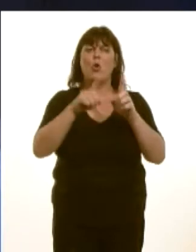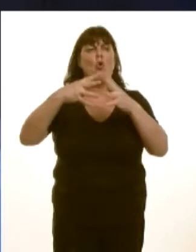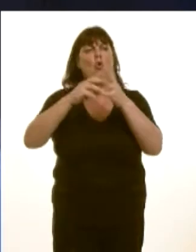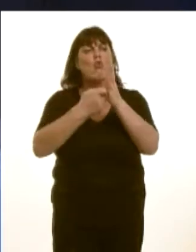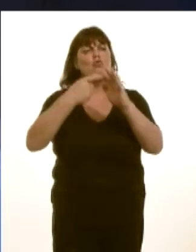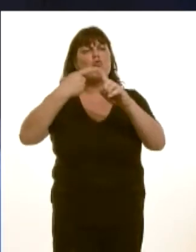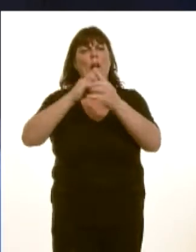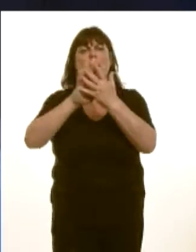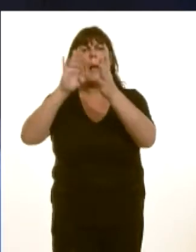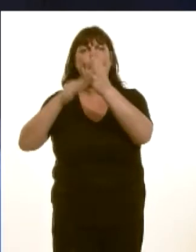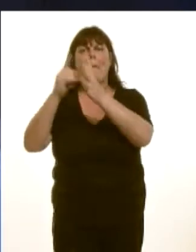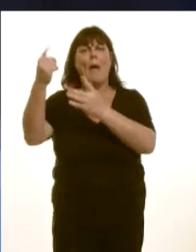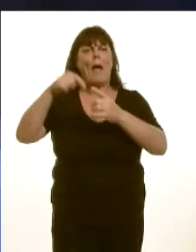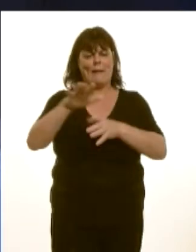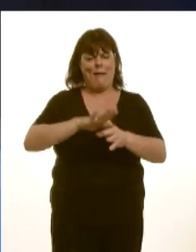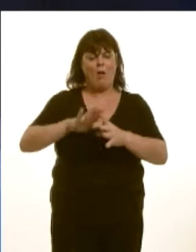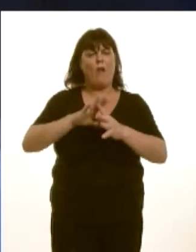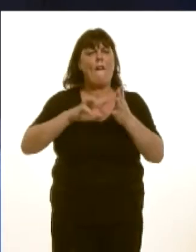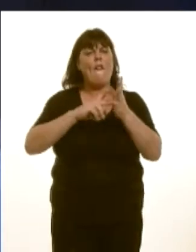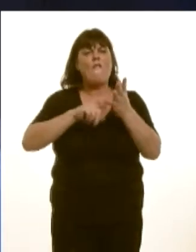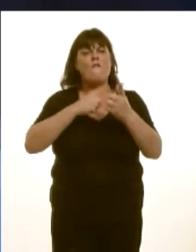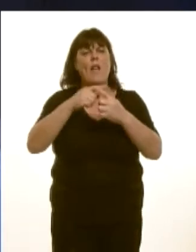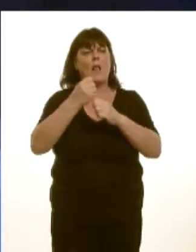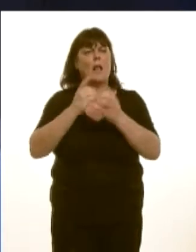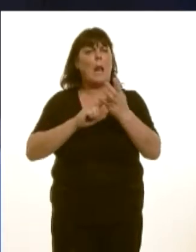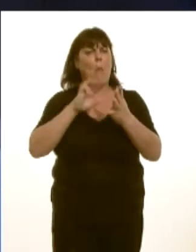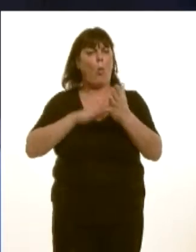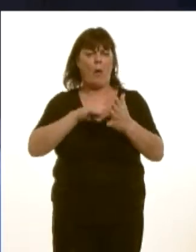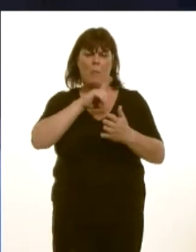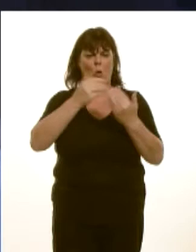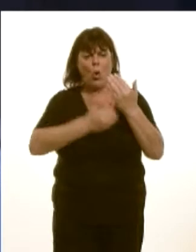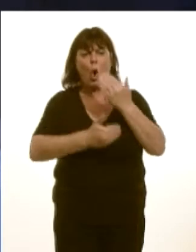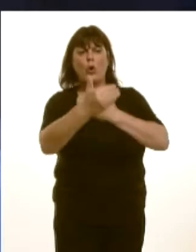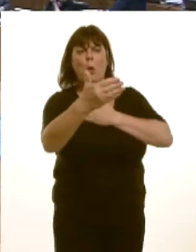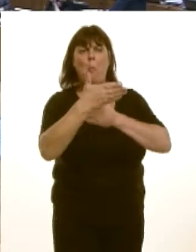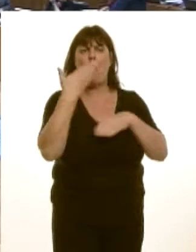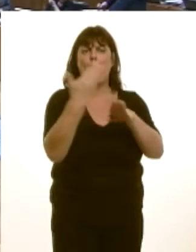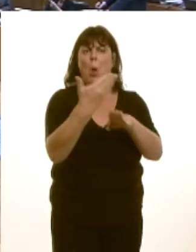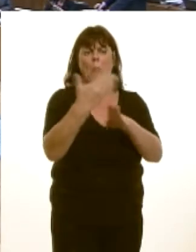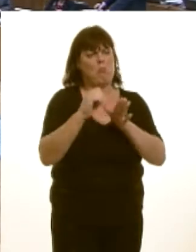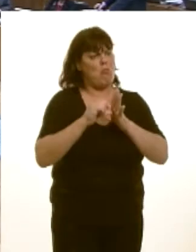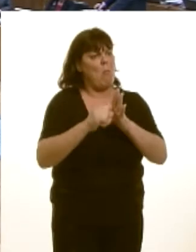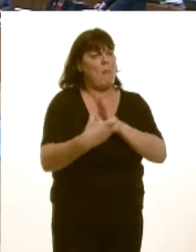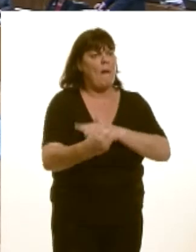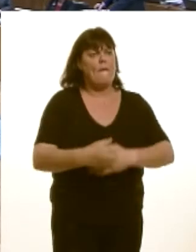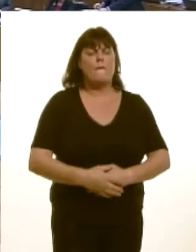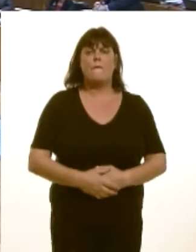long-term youth unemployment is a real problem, but neither Lift nor Jobs Growth Wales can assist? Carwyn Jones: I do not accept that Jobs Growth Wales does not help them.